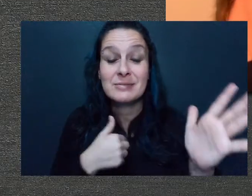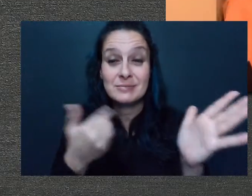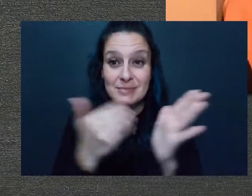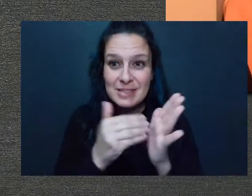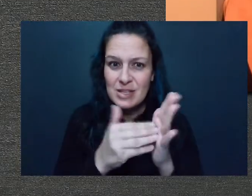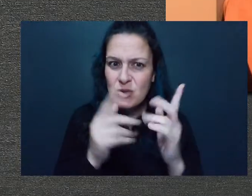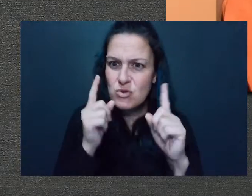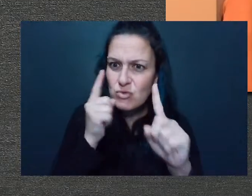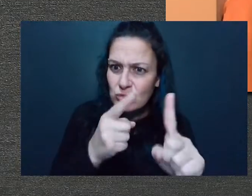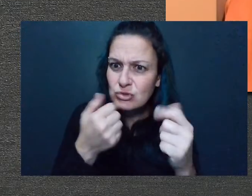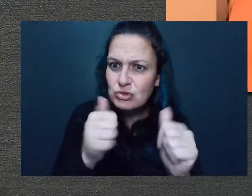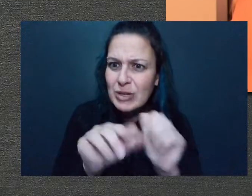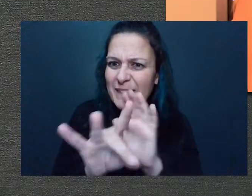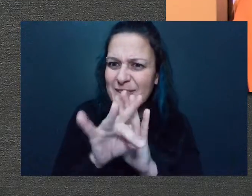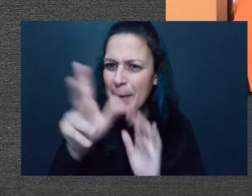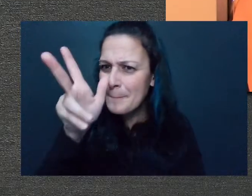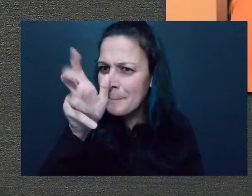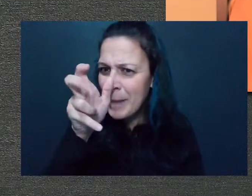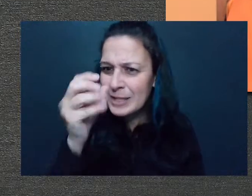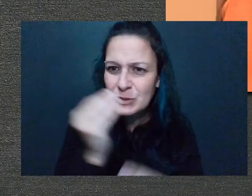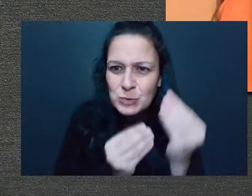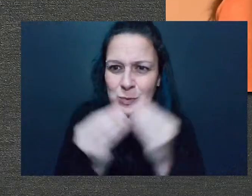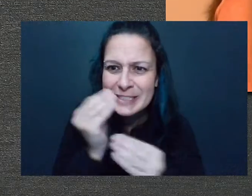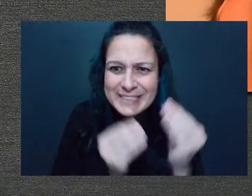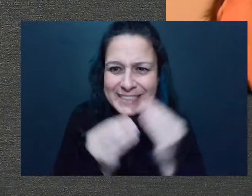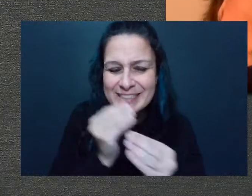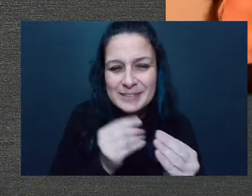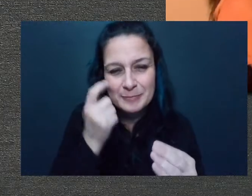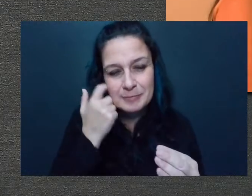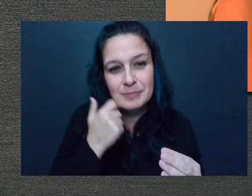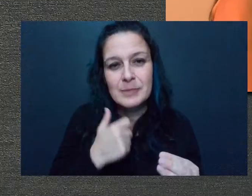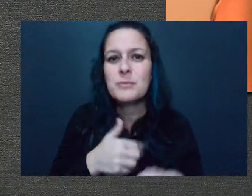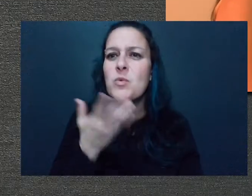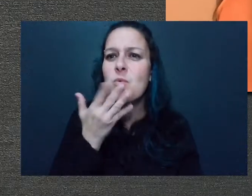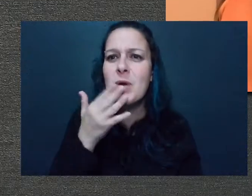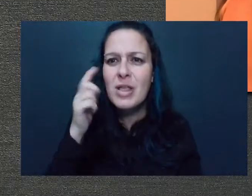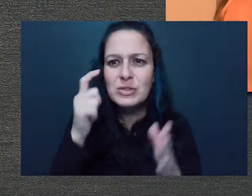to try to find some insects to eat. What colors do you see?